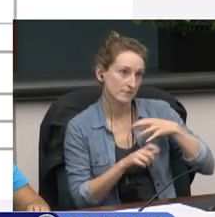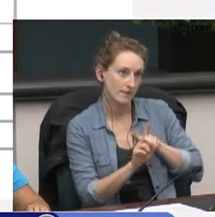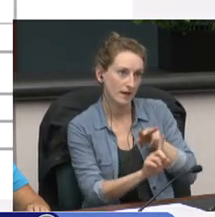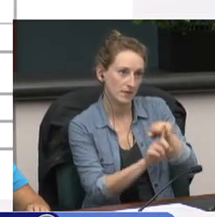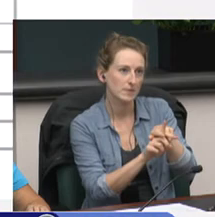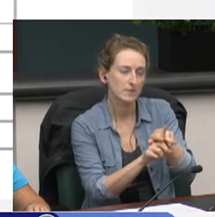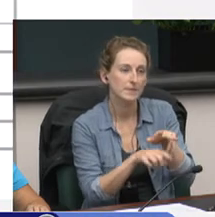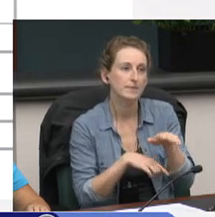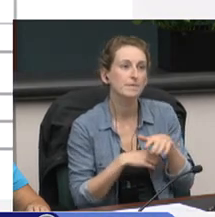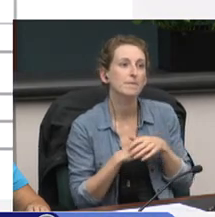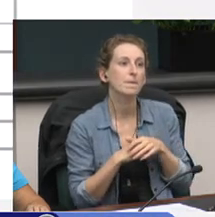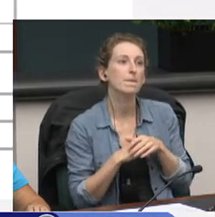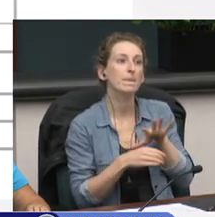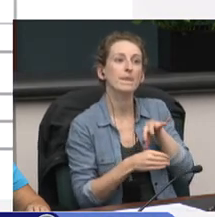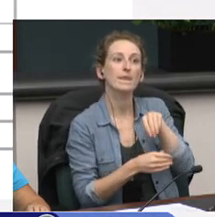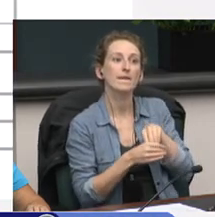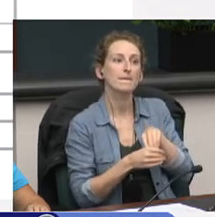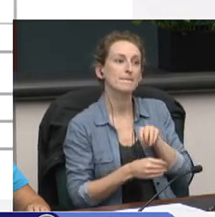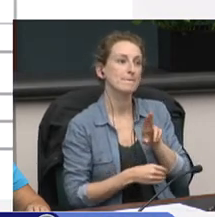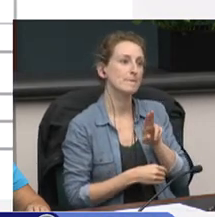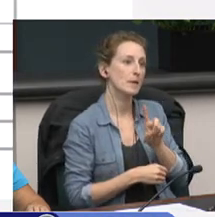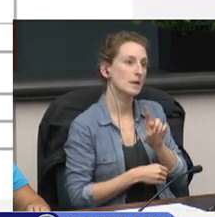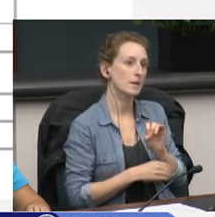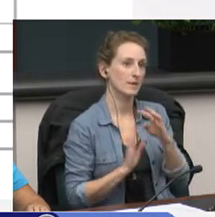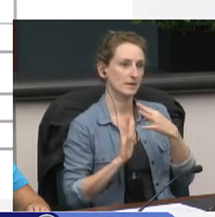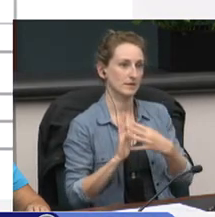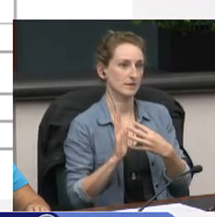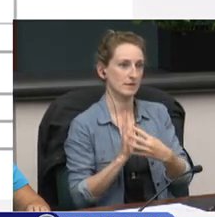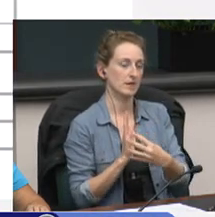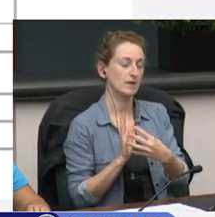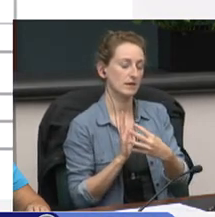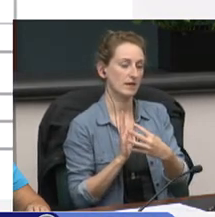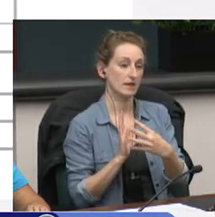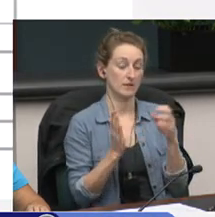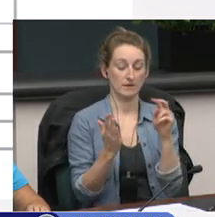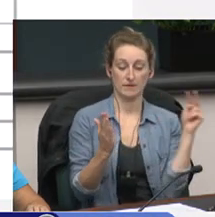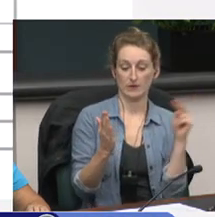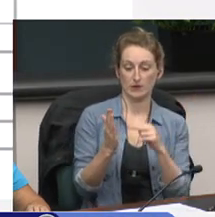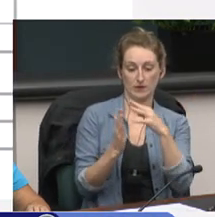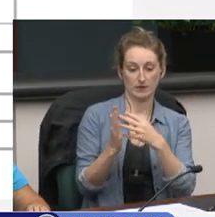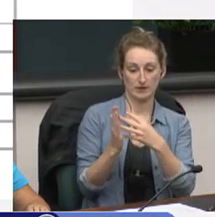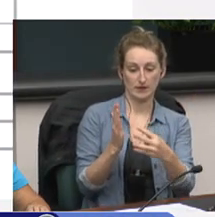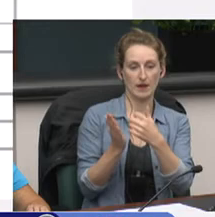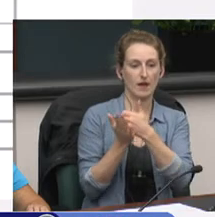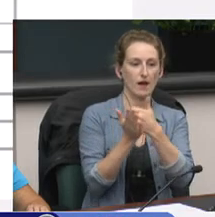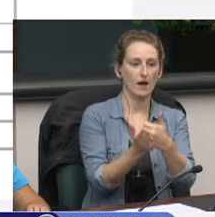in the you do to help identify which development standards apply there's kind